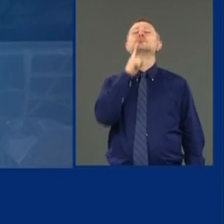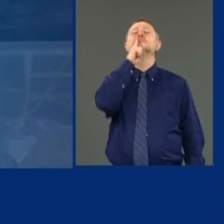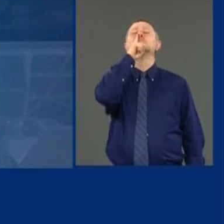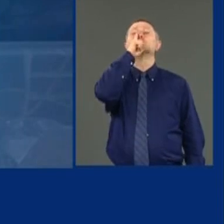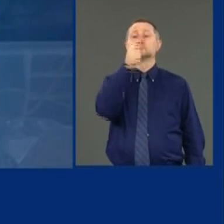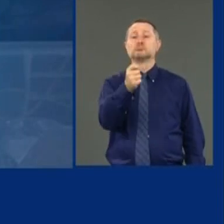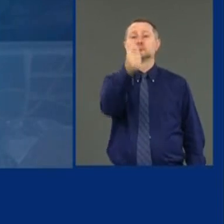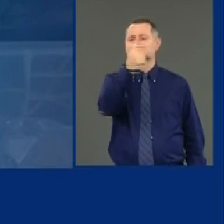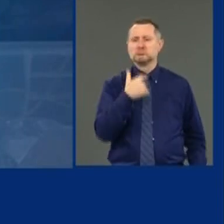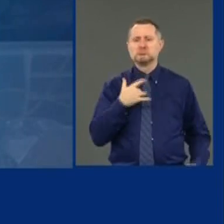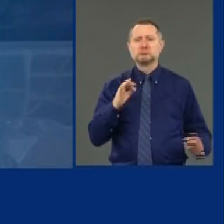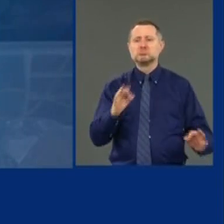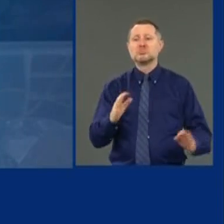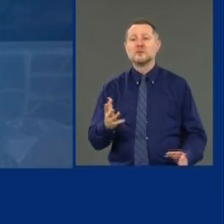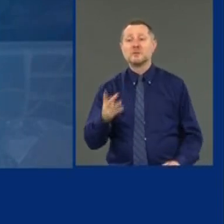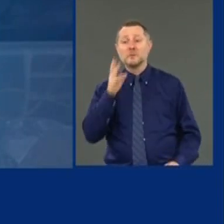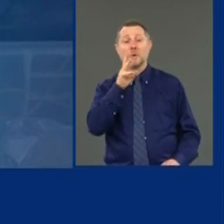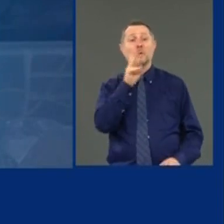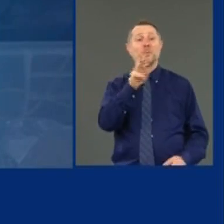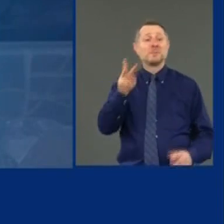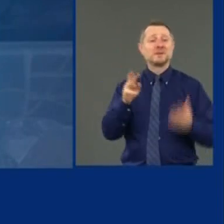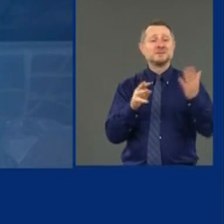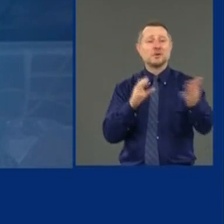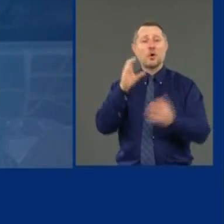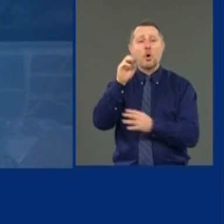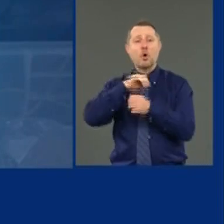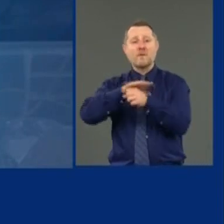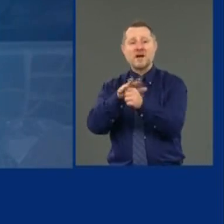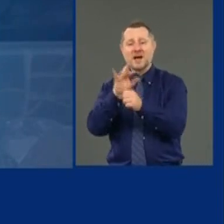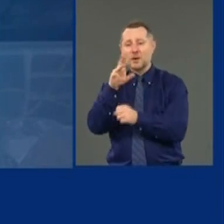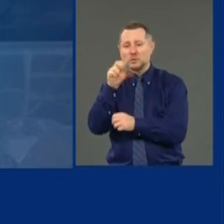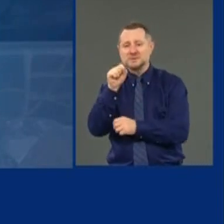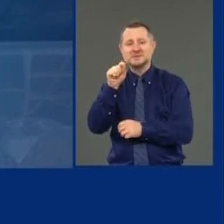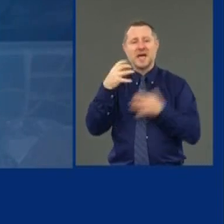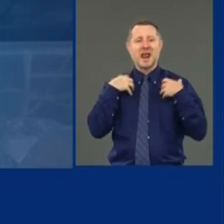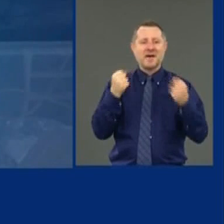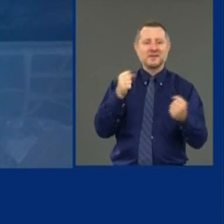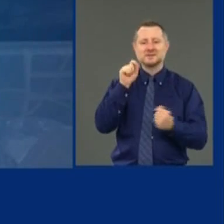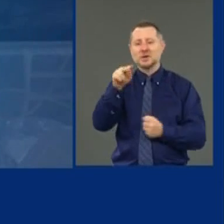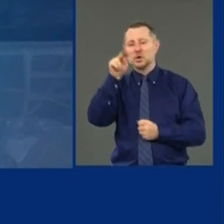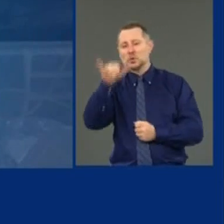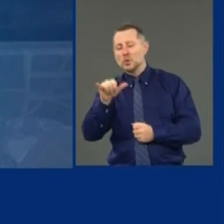NO NEEDLE. YOU CAN GO TO THE WEBSITE AND